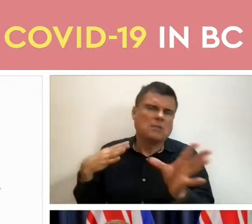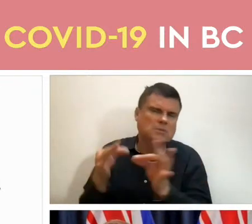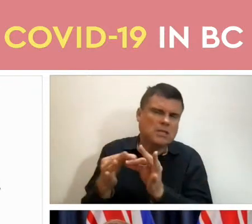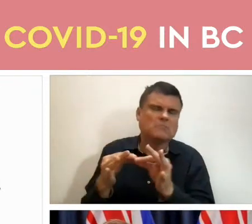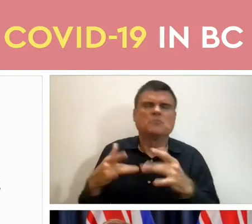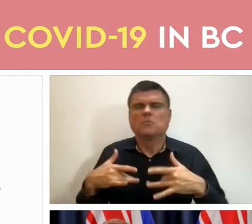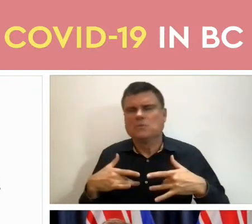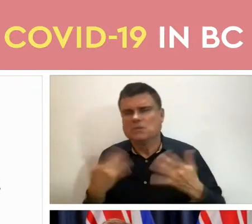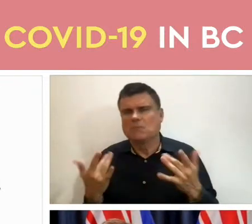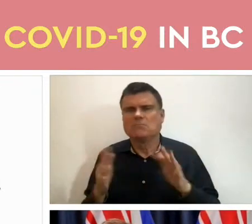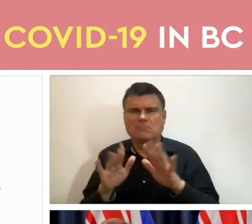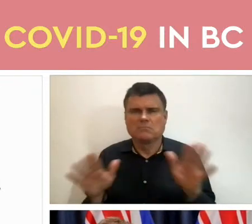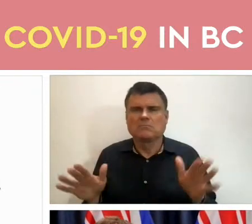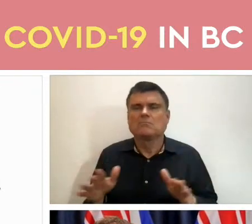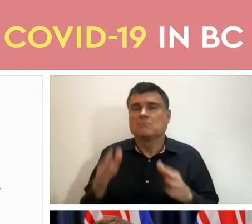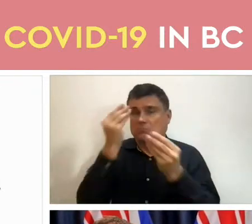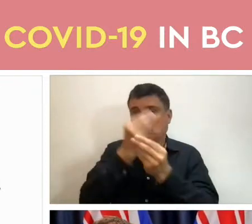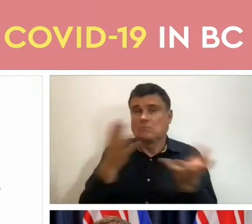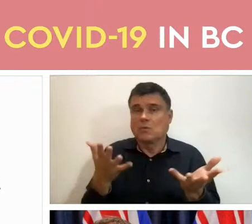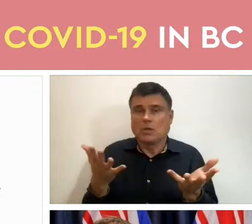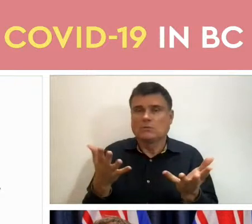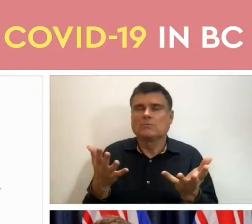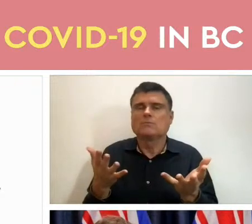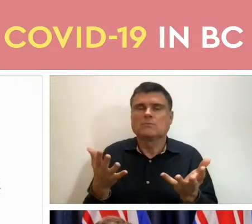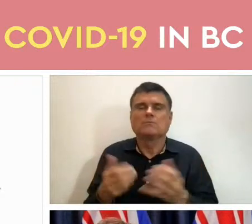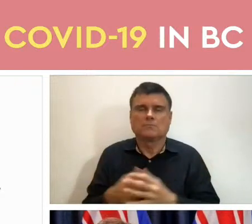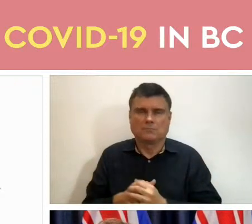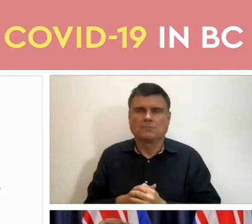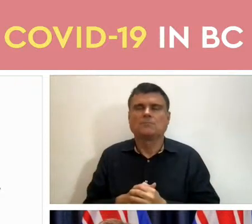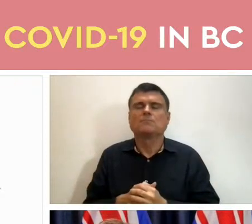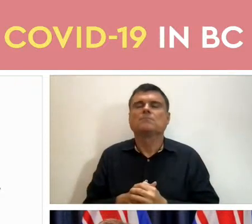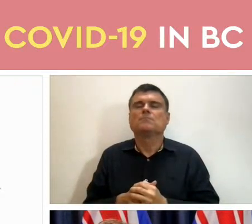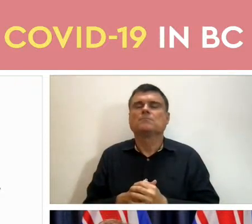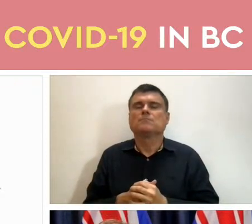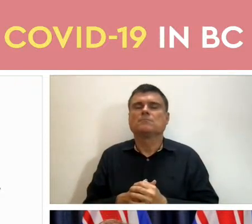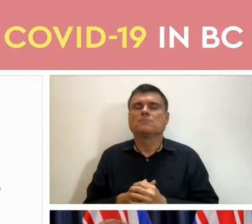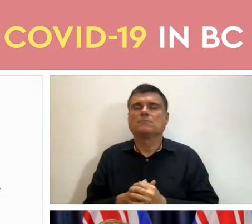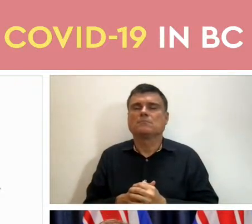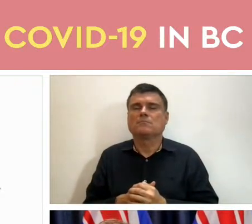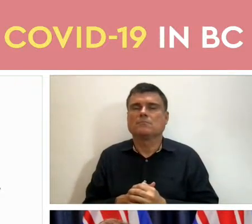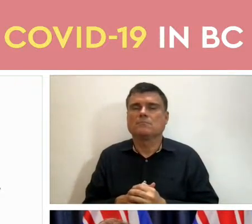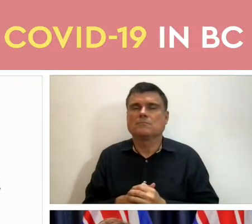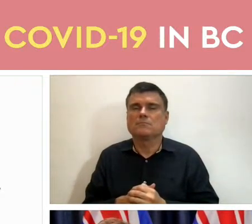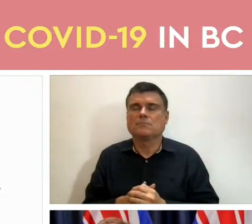number of booster dose given in B.C. and ministers in B.C. in the coming days and weeks and